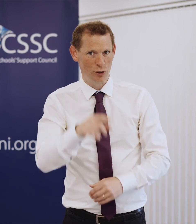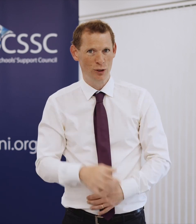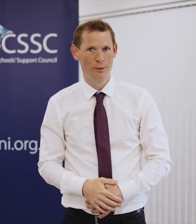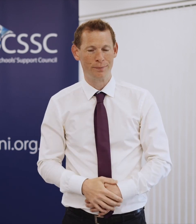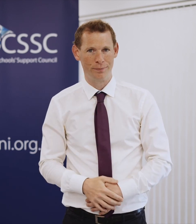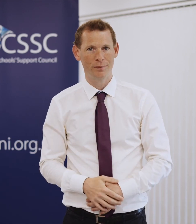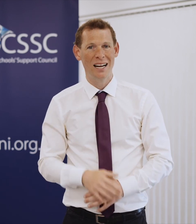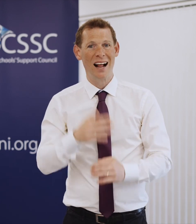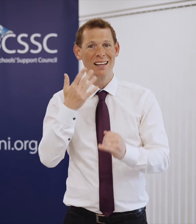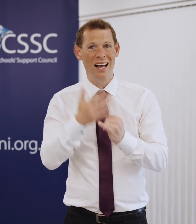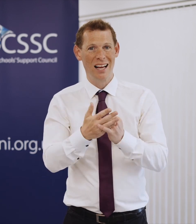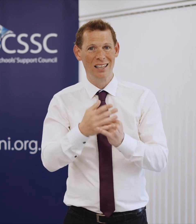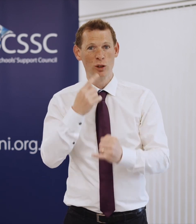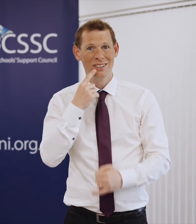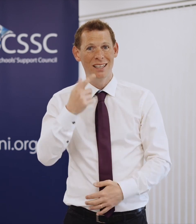And just one more thing I want to teach you.